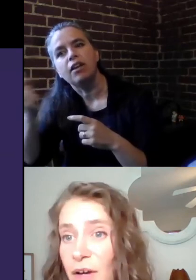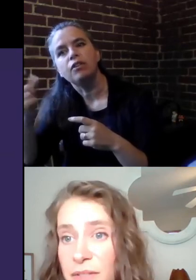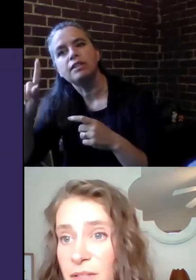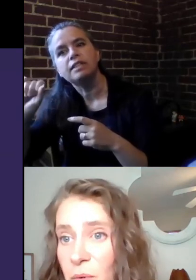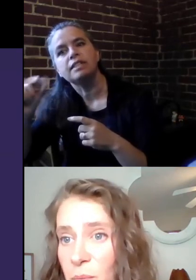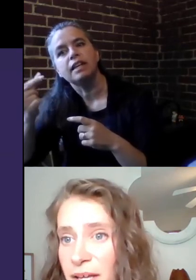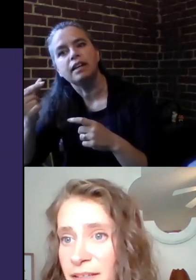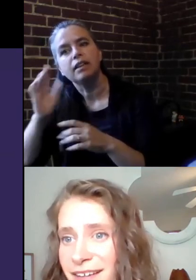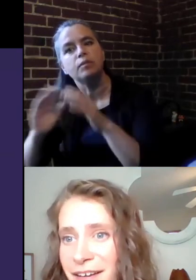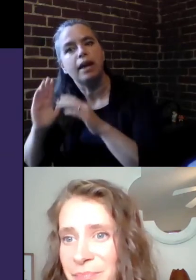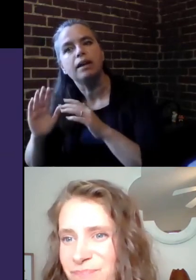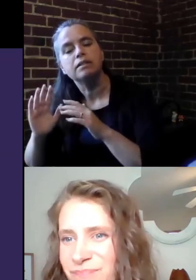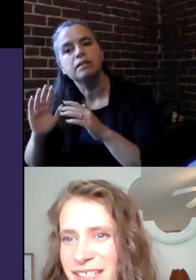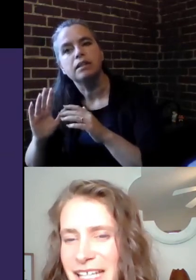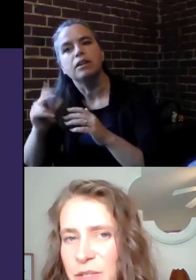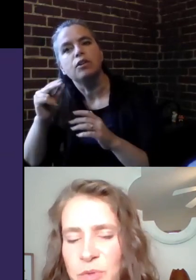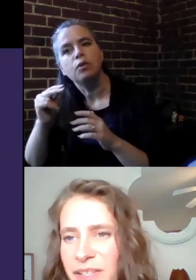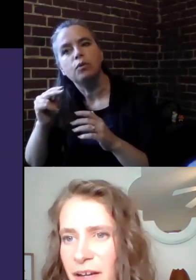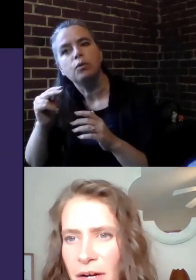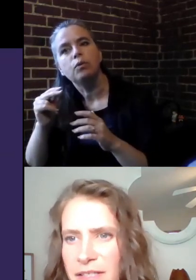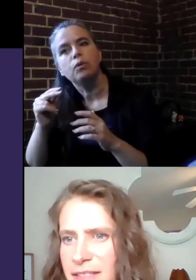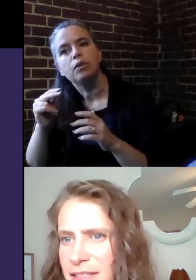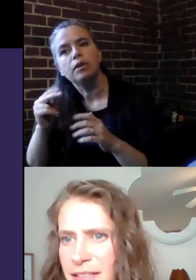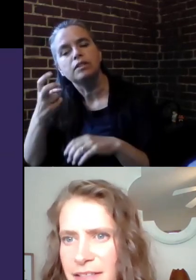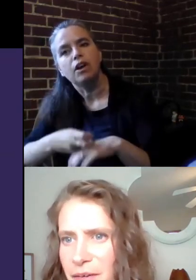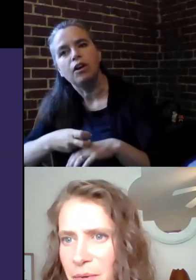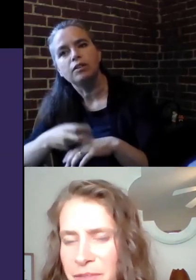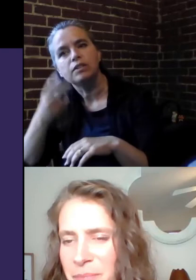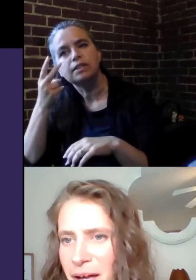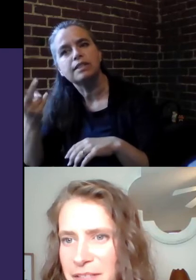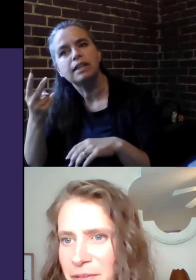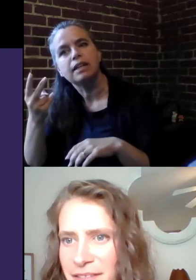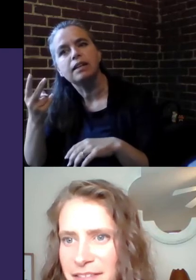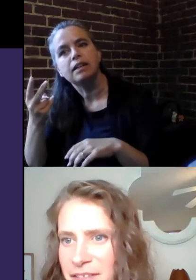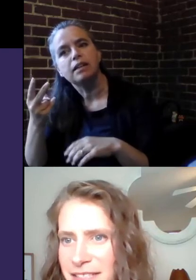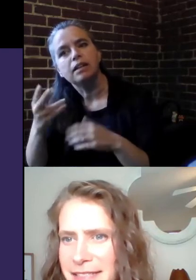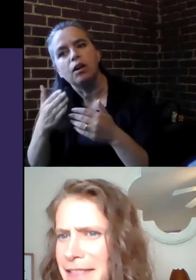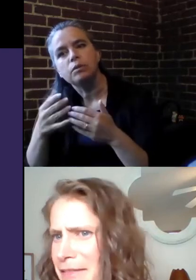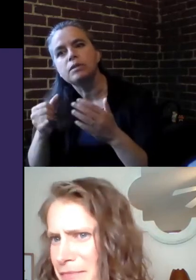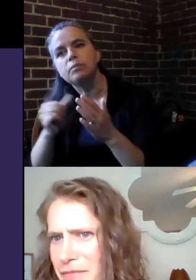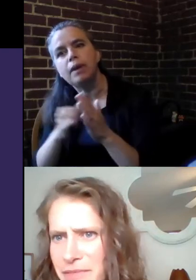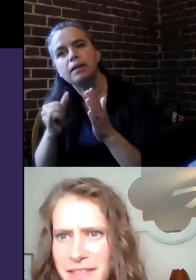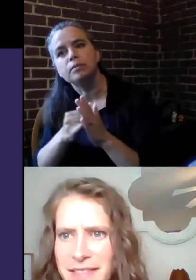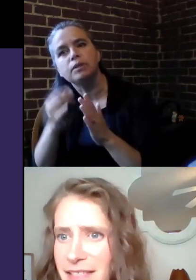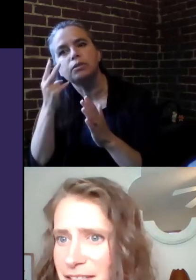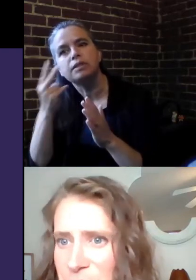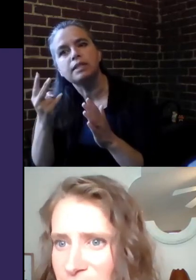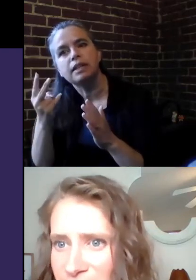No, so when--it's really hard to see. It's almost impossible to see seeds when you're excavating.